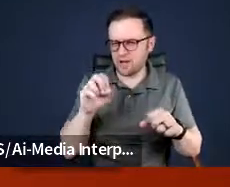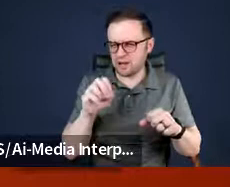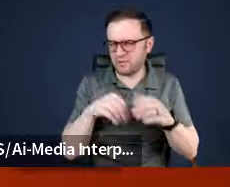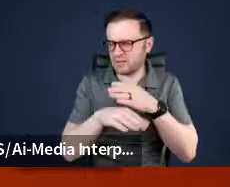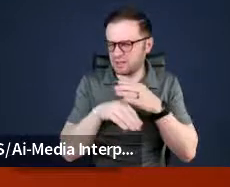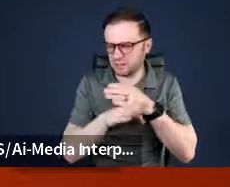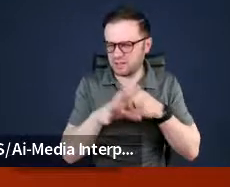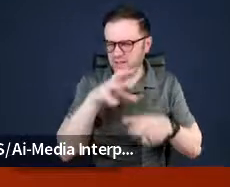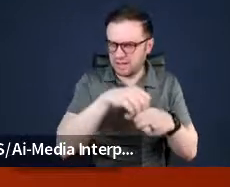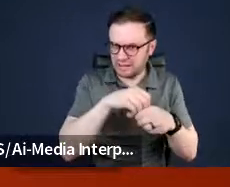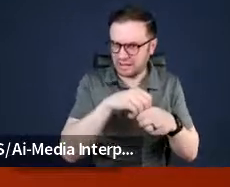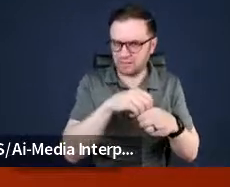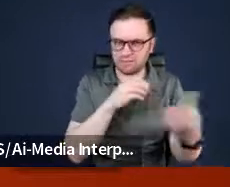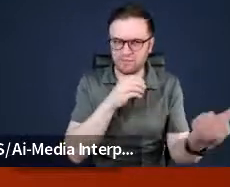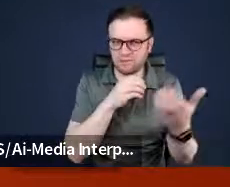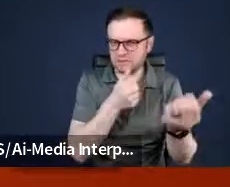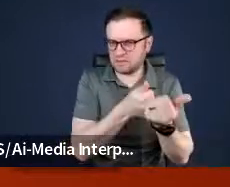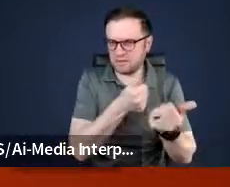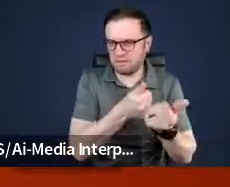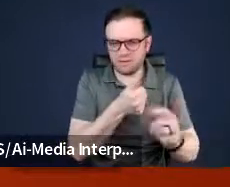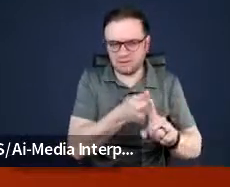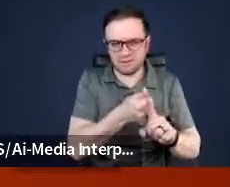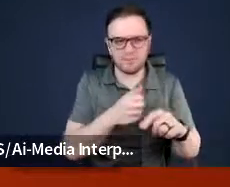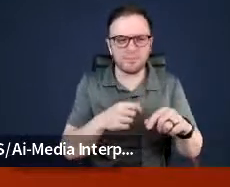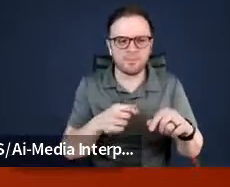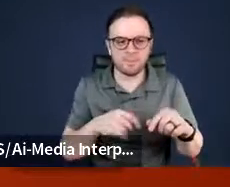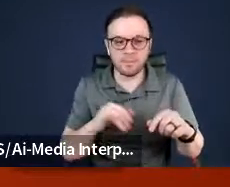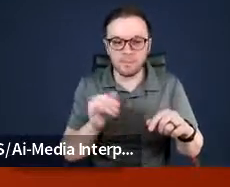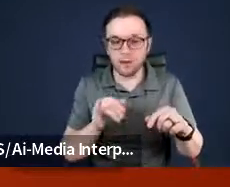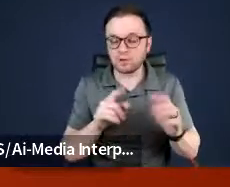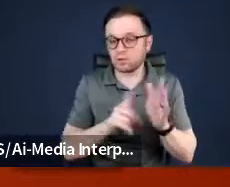testing on mobile using those